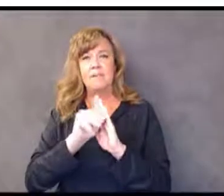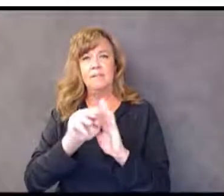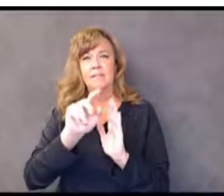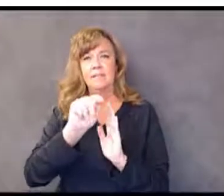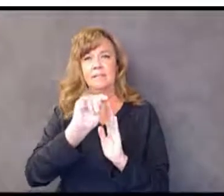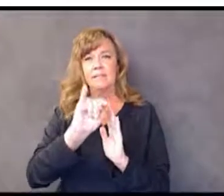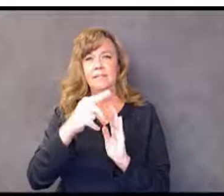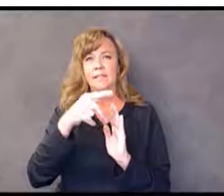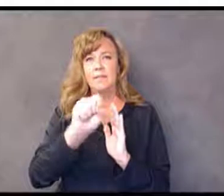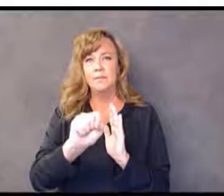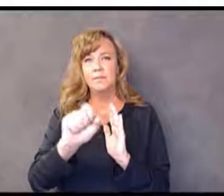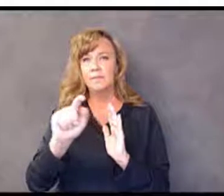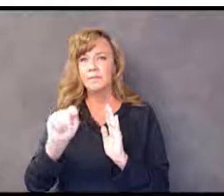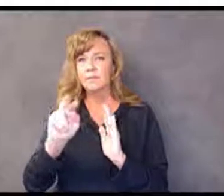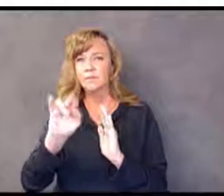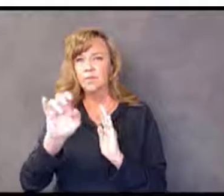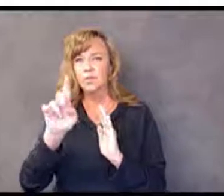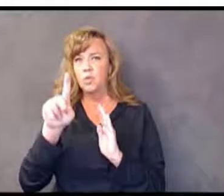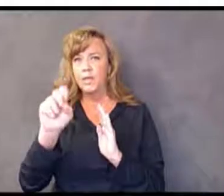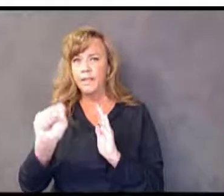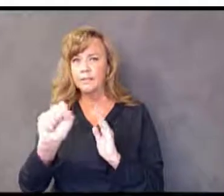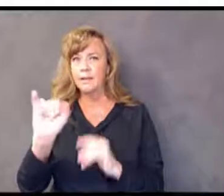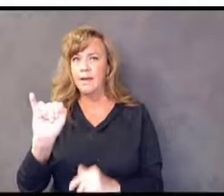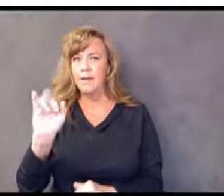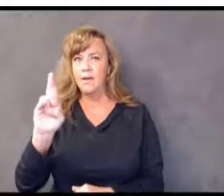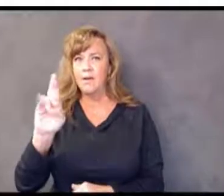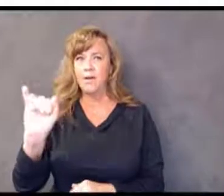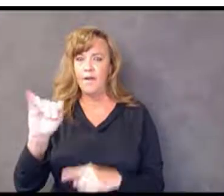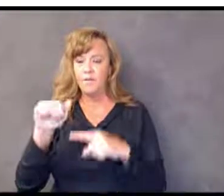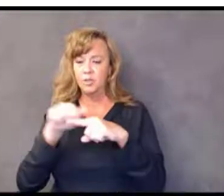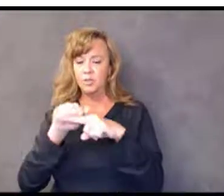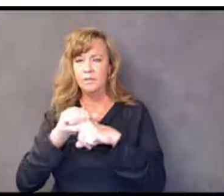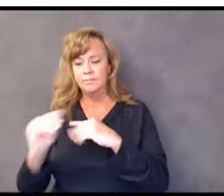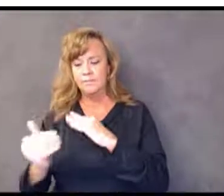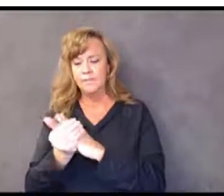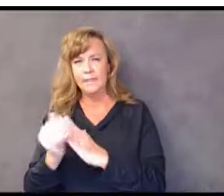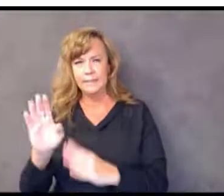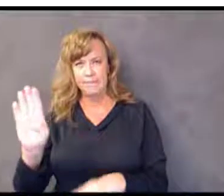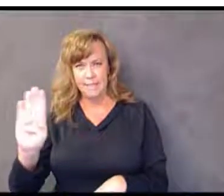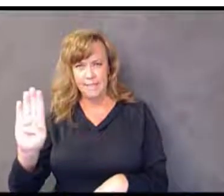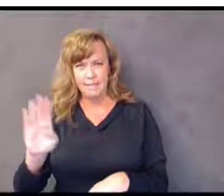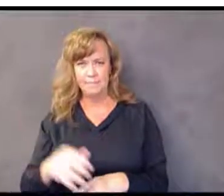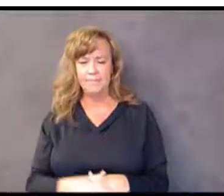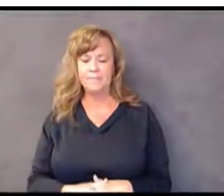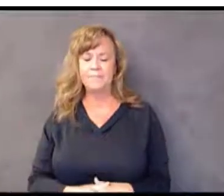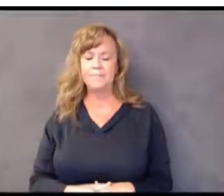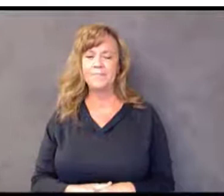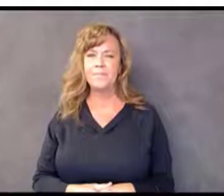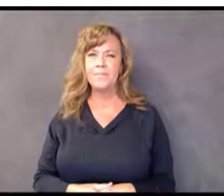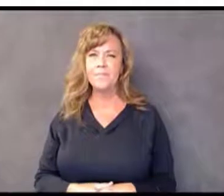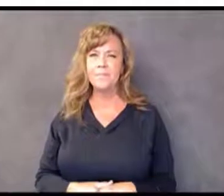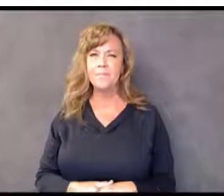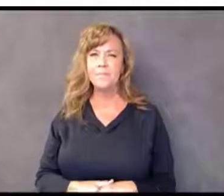IRI Training and Appendix B of the TAM.